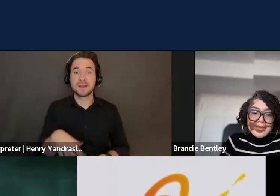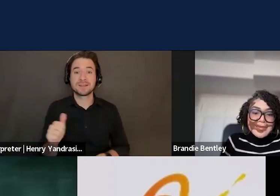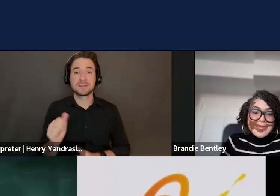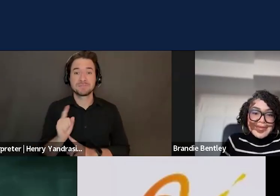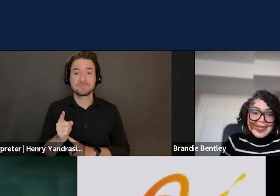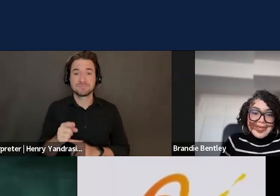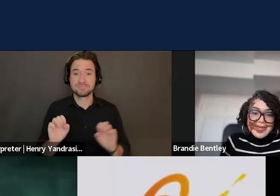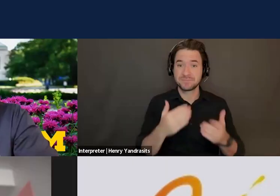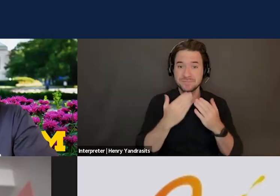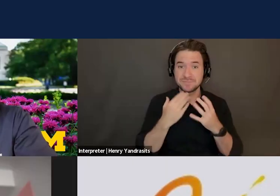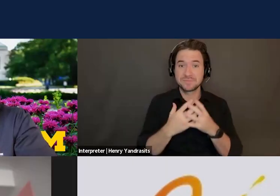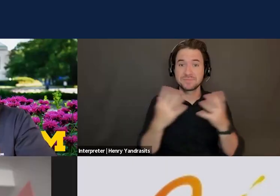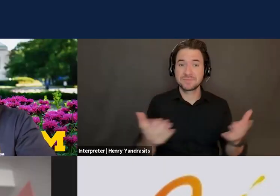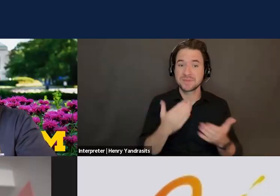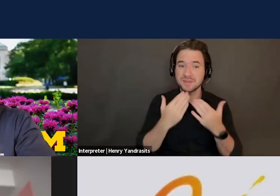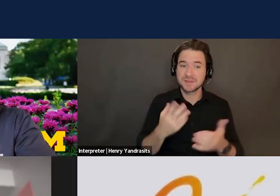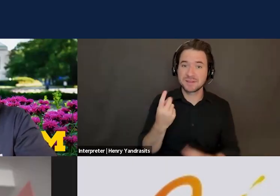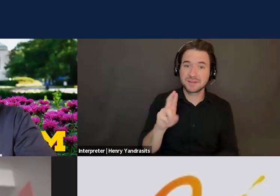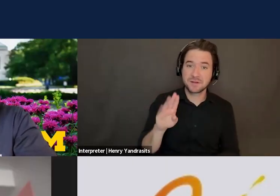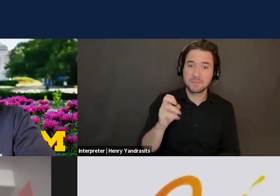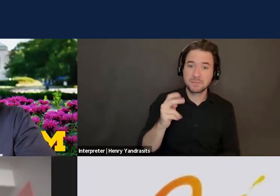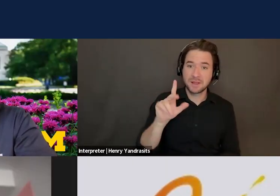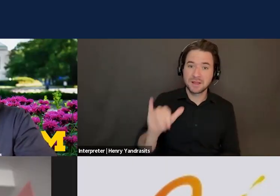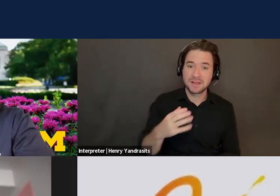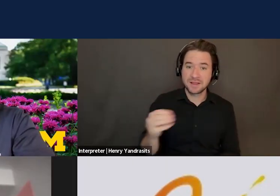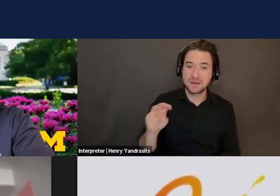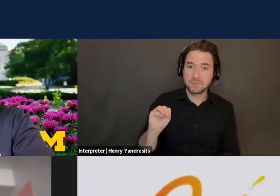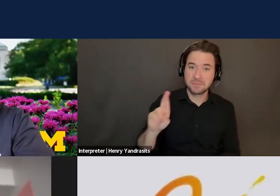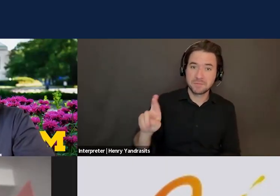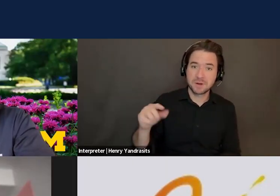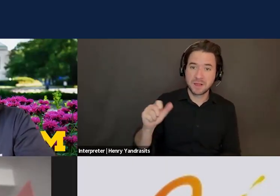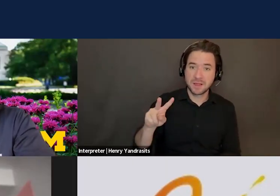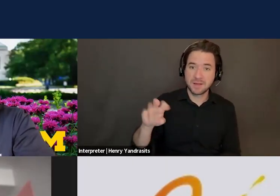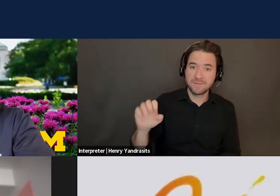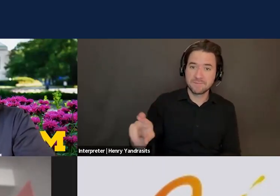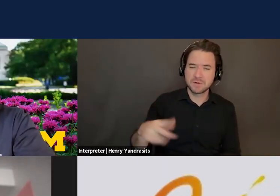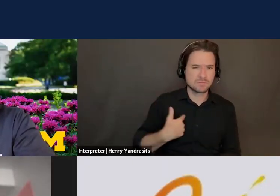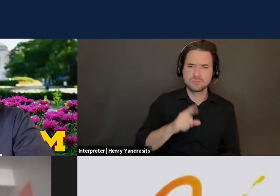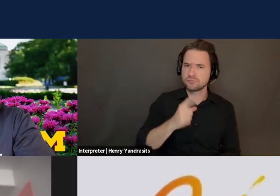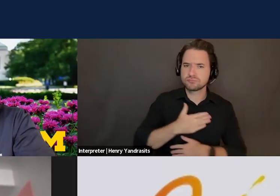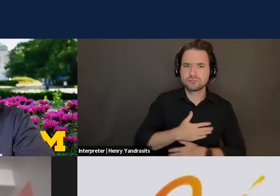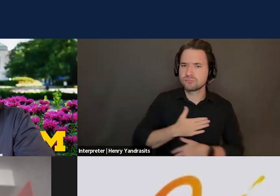Alright, thank you so much. Thank you, Dr. Bentley and Mr. Glover. Appreciate the various, you know, insightful discussion.